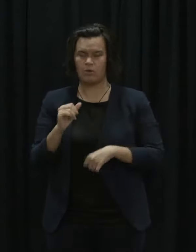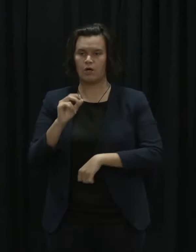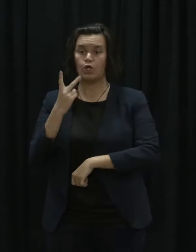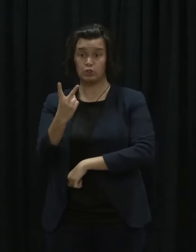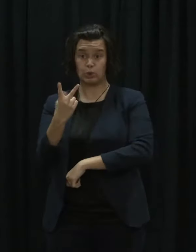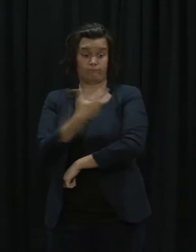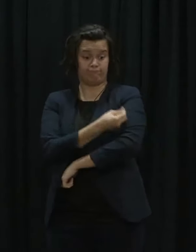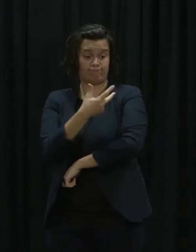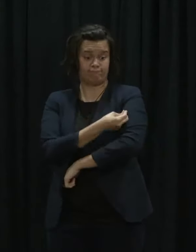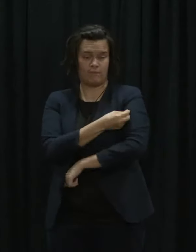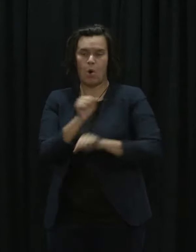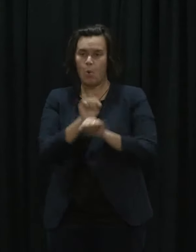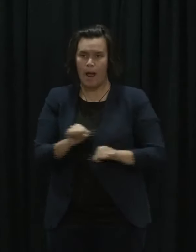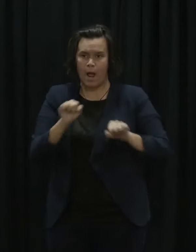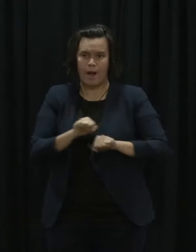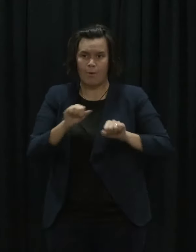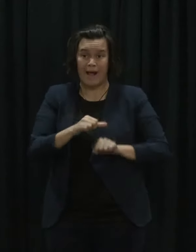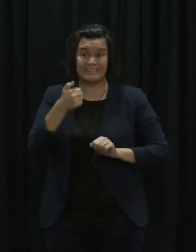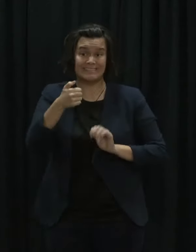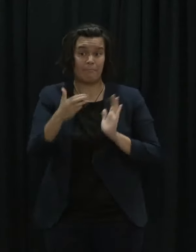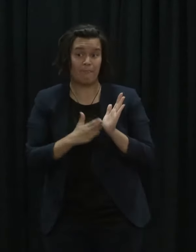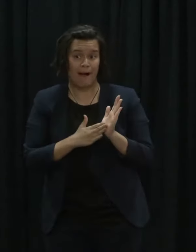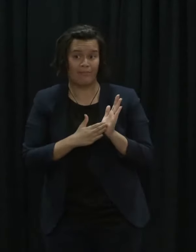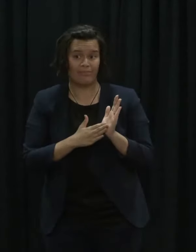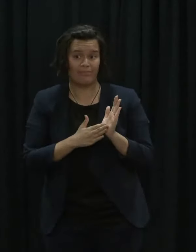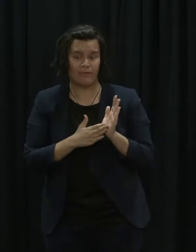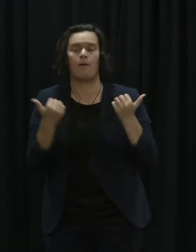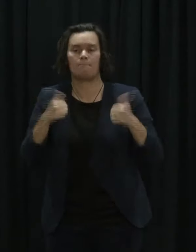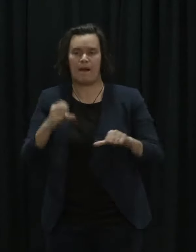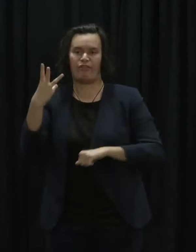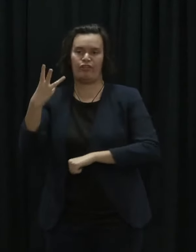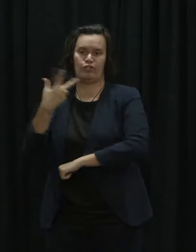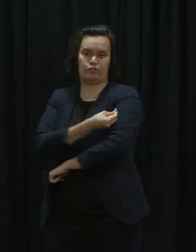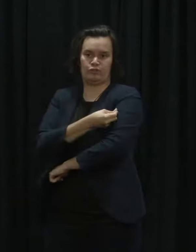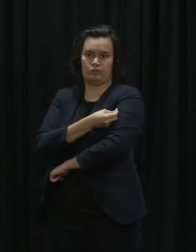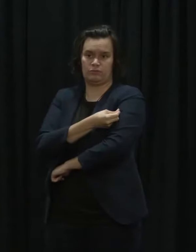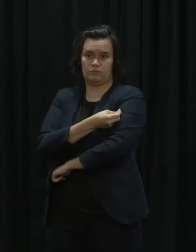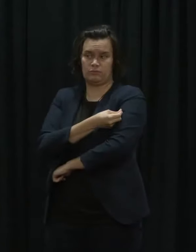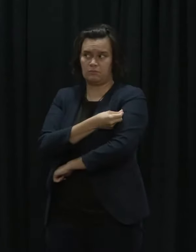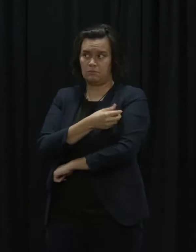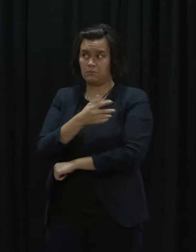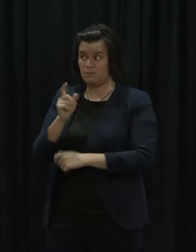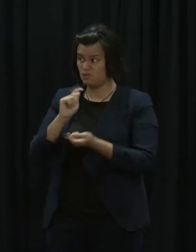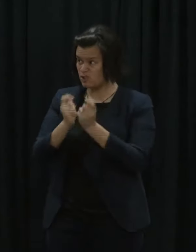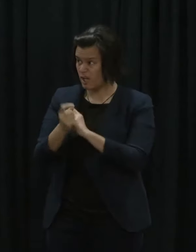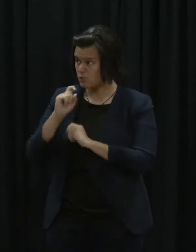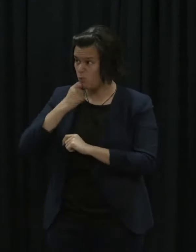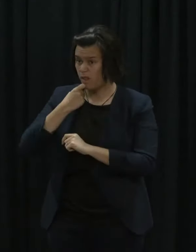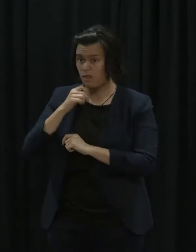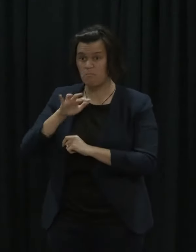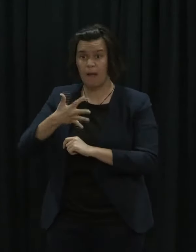Is there a possibility will move to five months or four months?